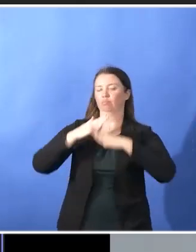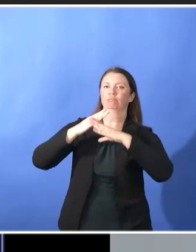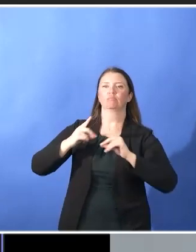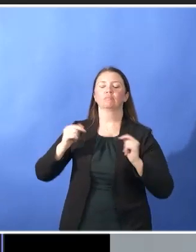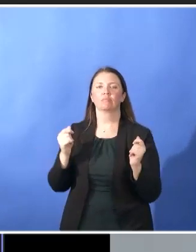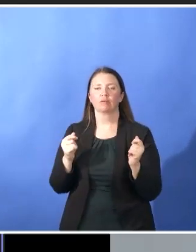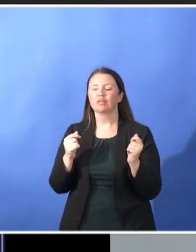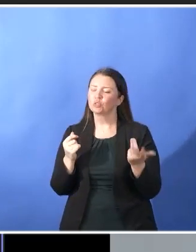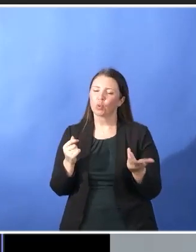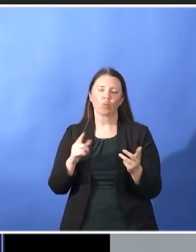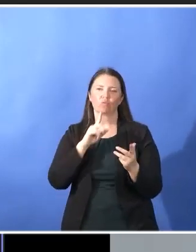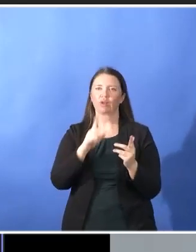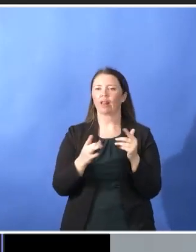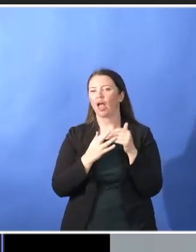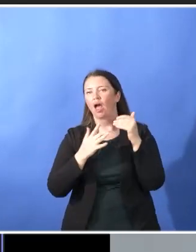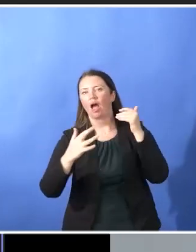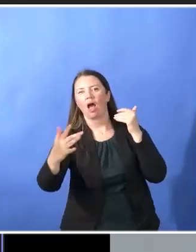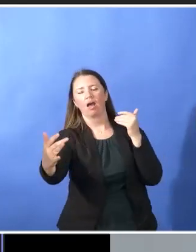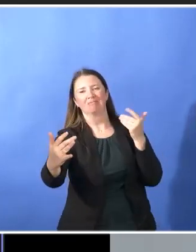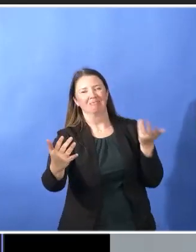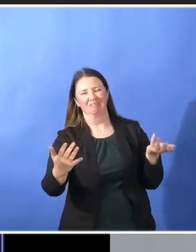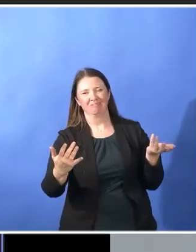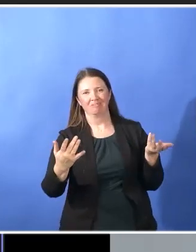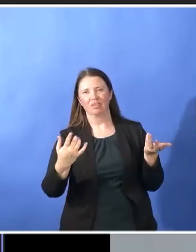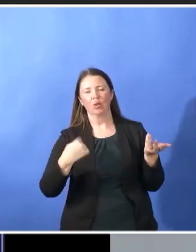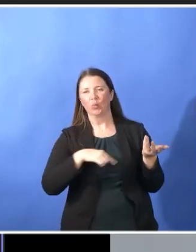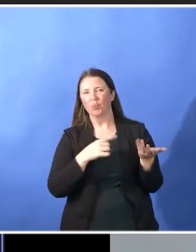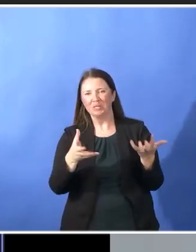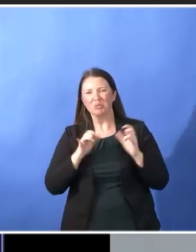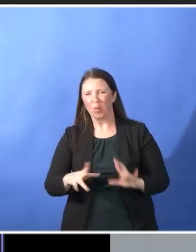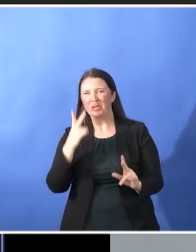SCENARIO TO HAVE TO HAPPEN TO MAKE SURE WE FOCUS ON THE